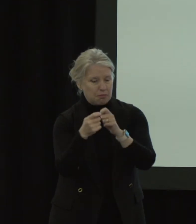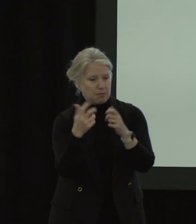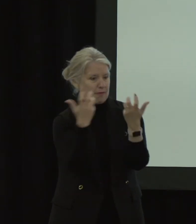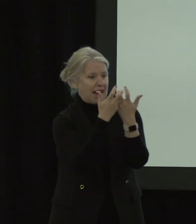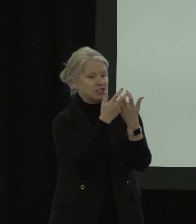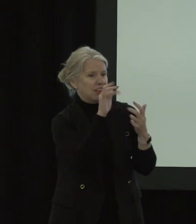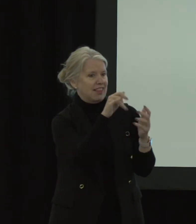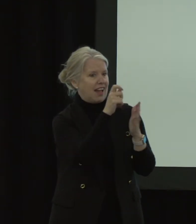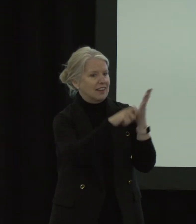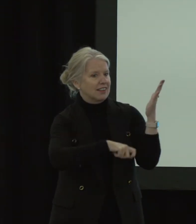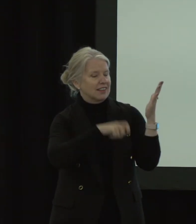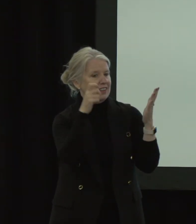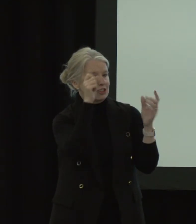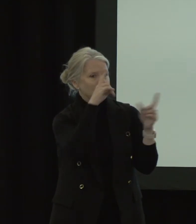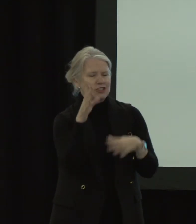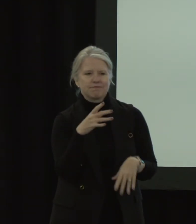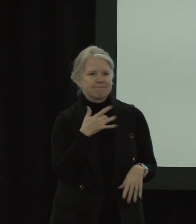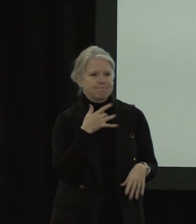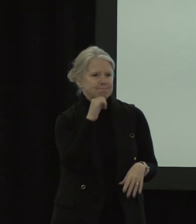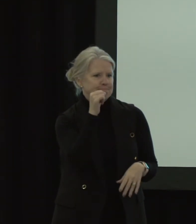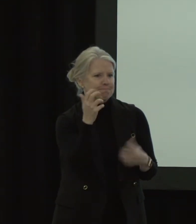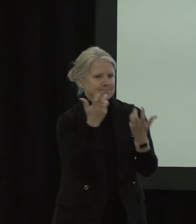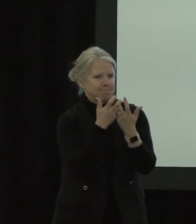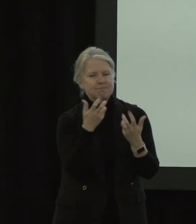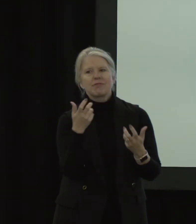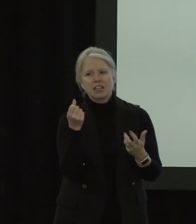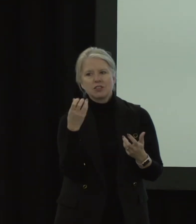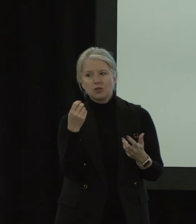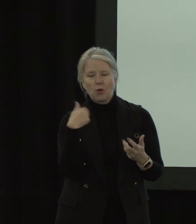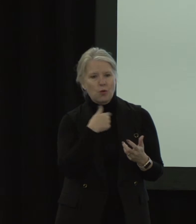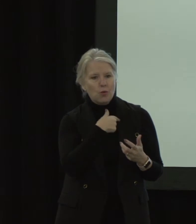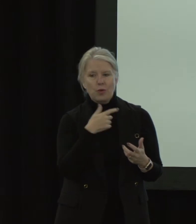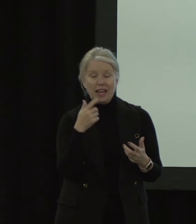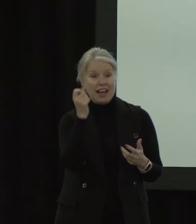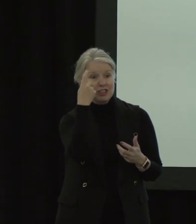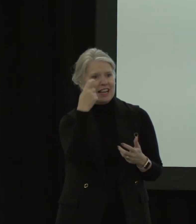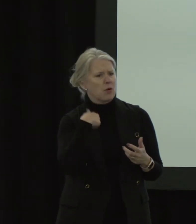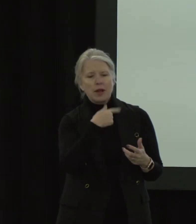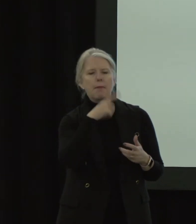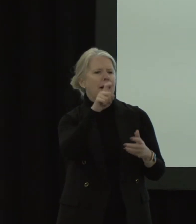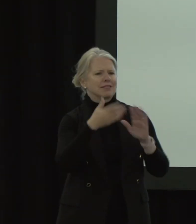I believe firmly in operating in a non-partisan manner, what I'm about to